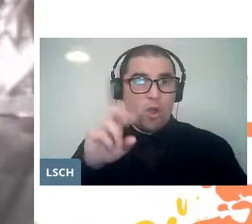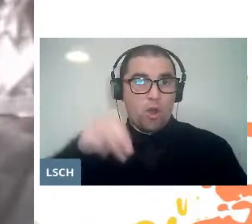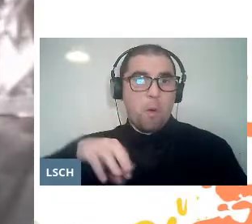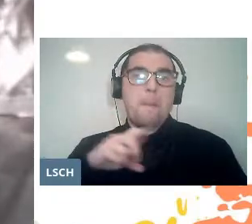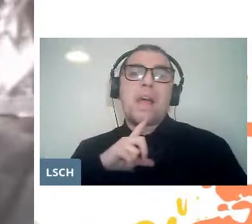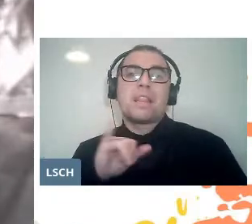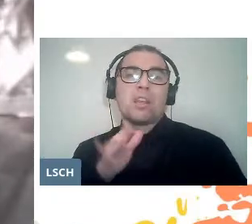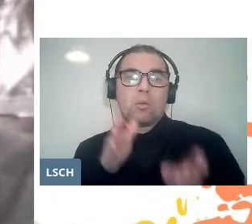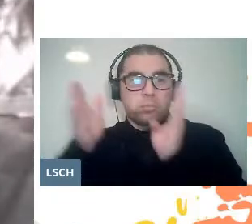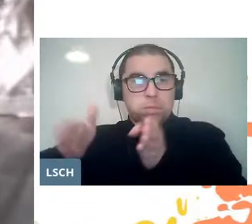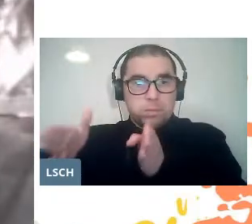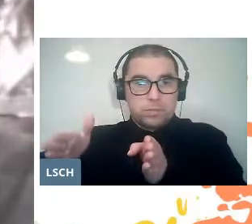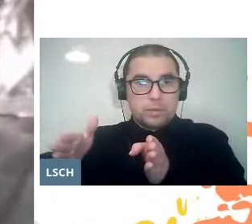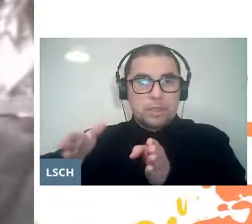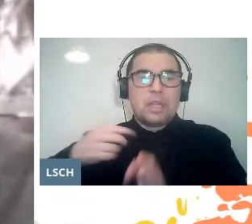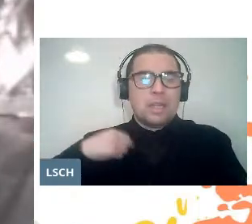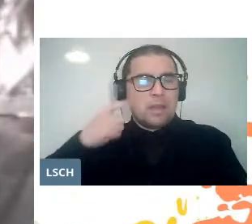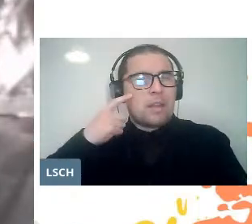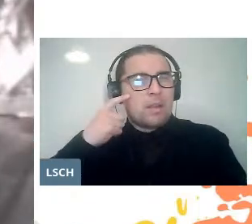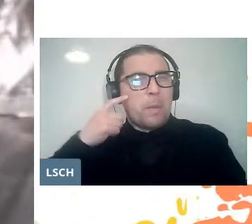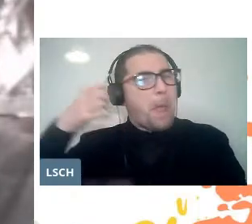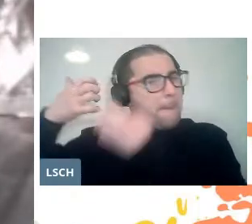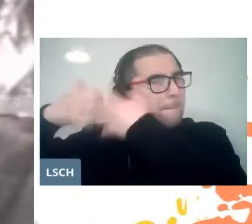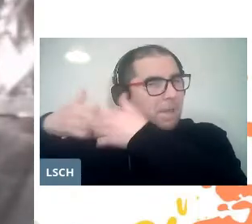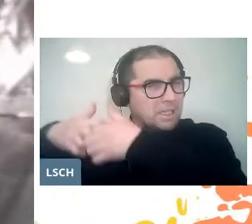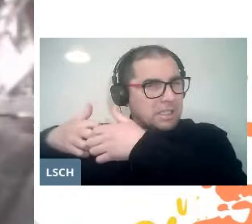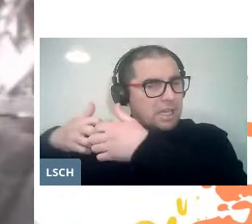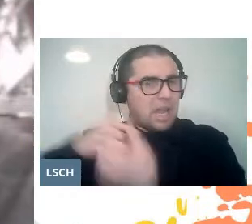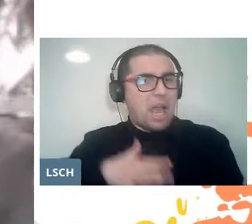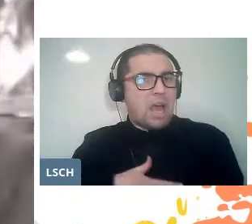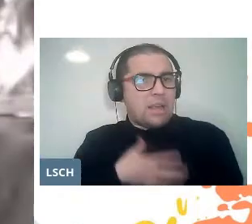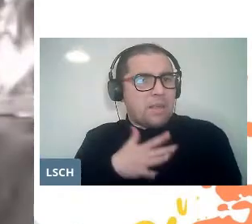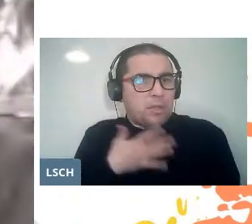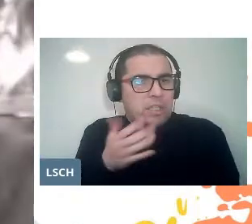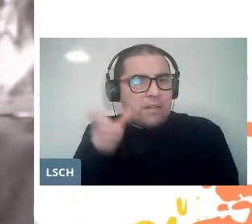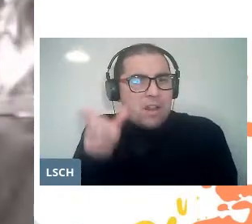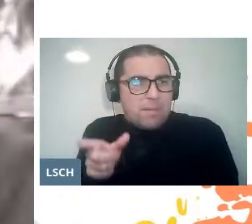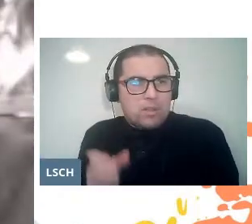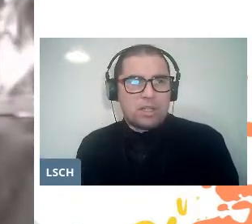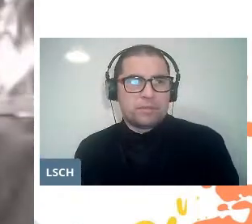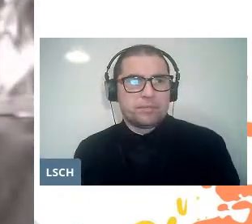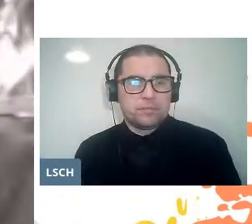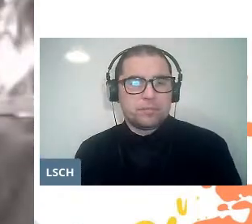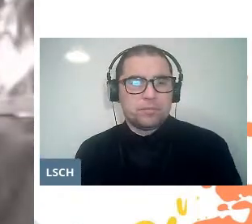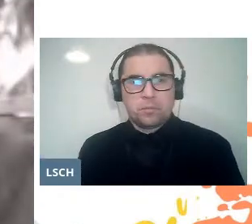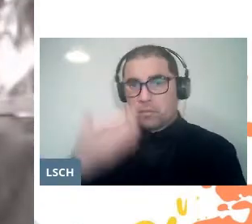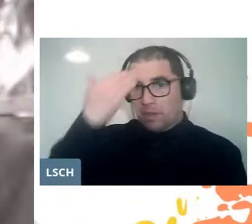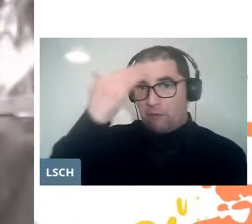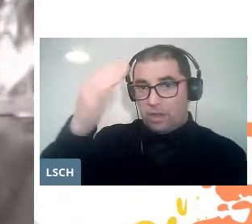with the mental and emotional attitude of the individual towards the world around him.